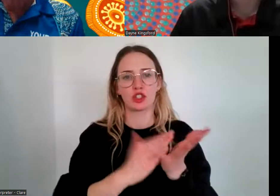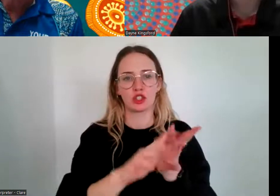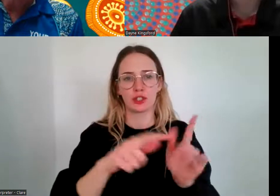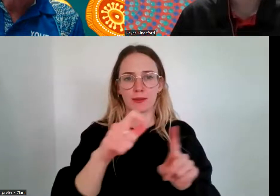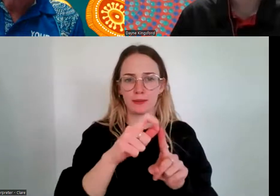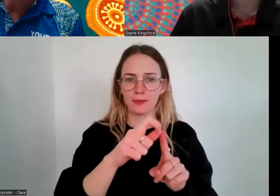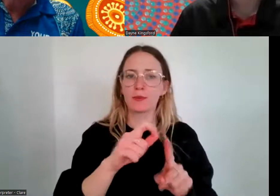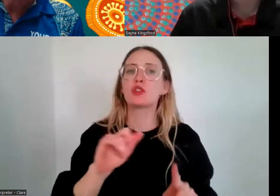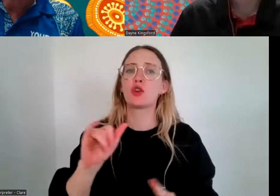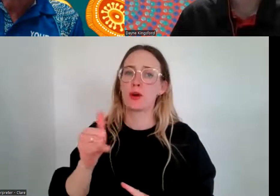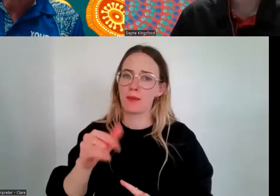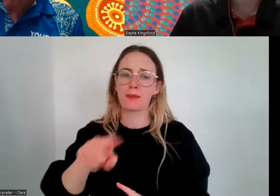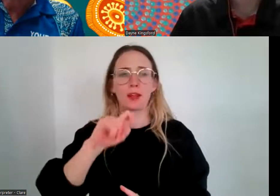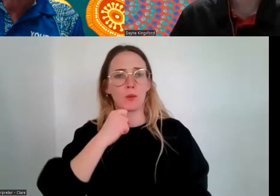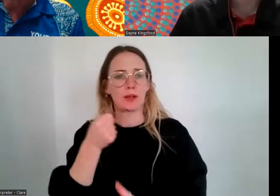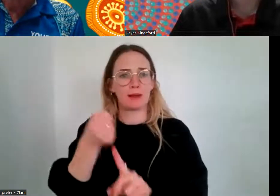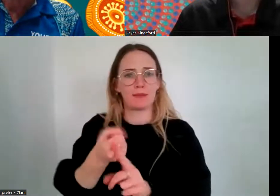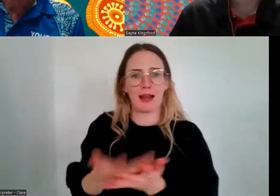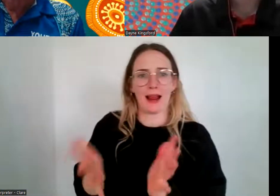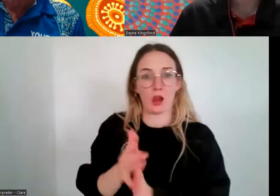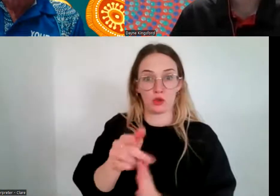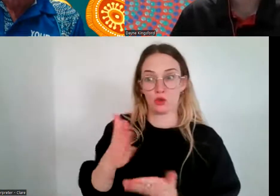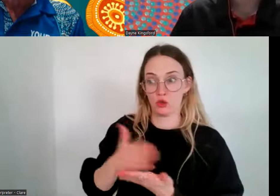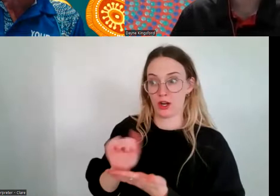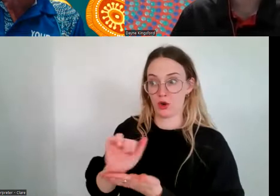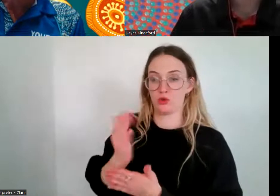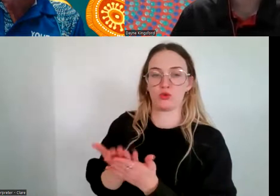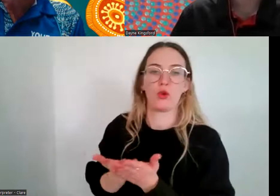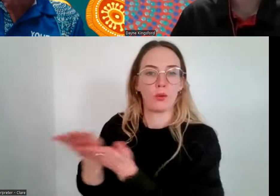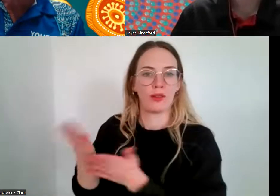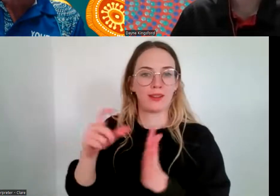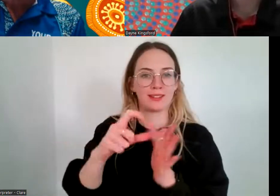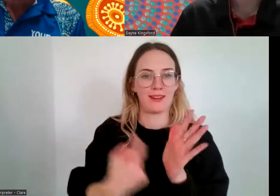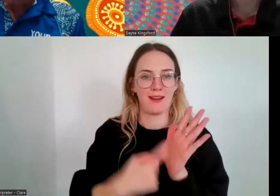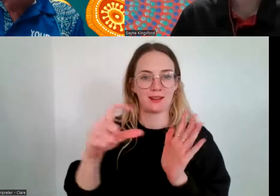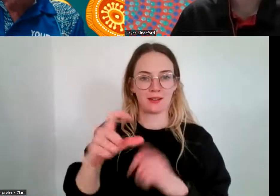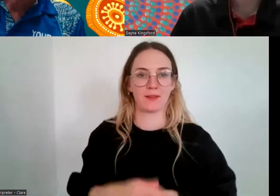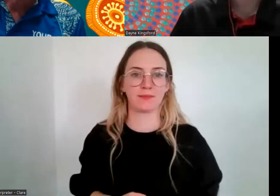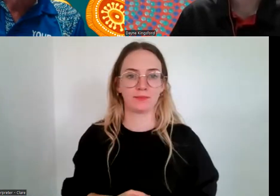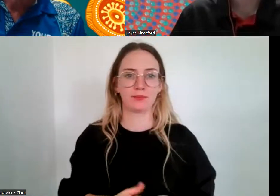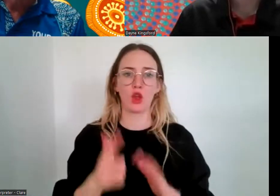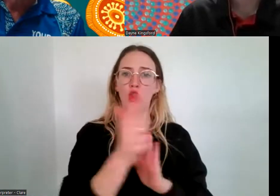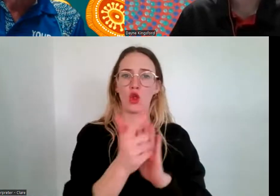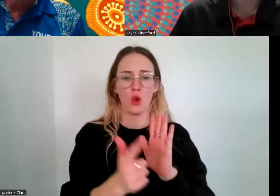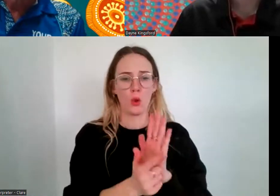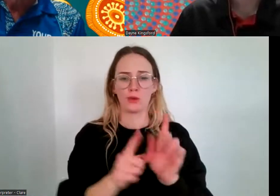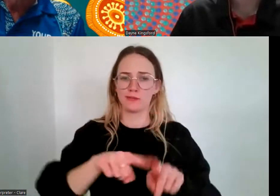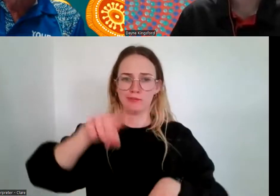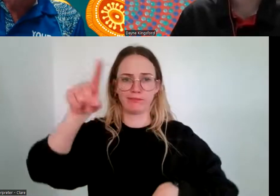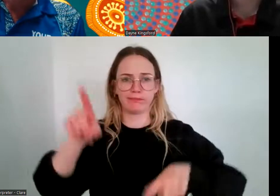with the Disability Royal Commission. The laws vary from each State and Territory.